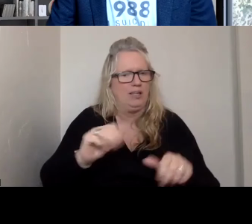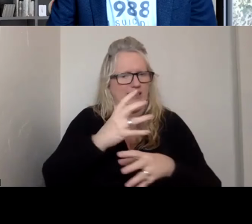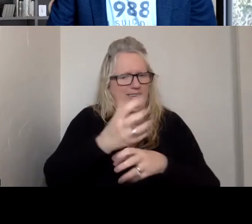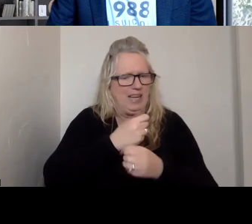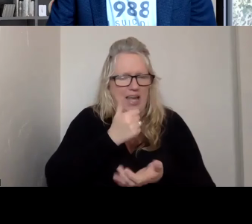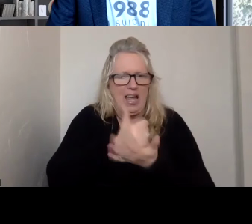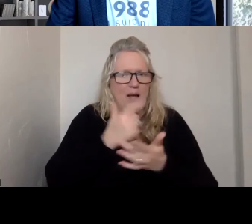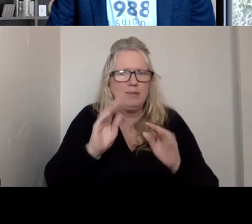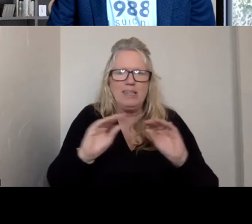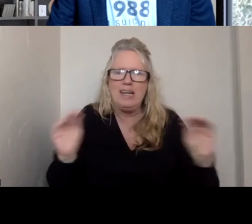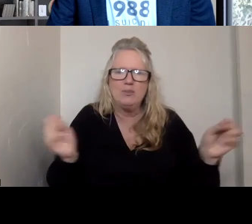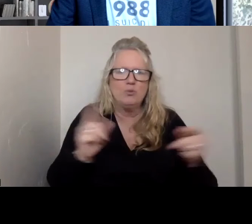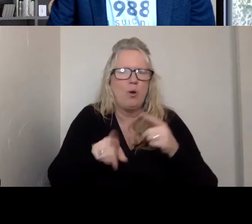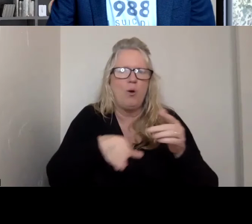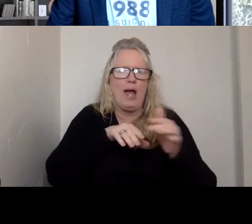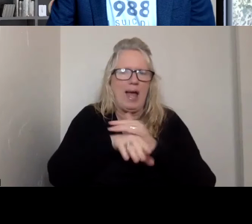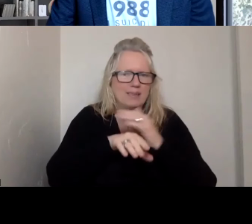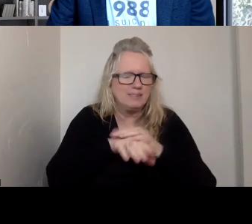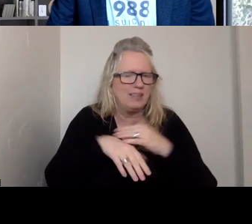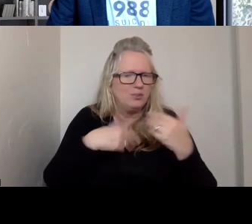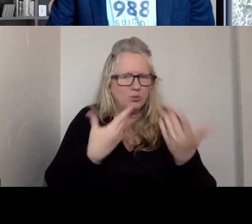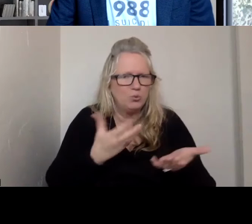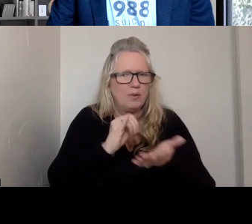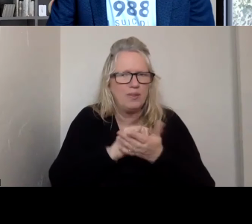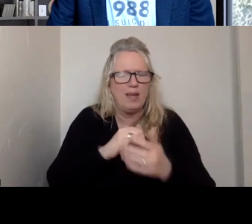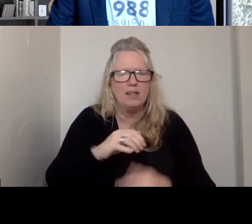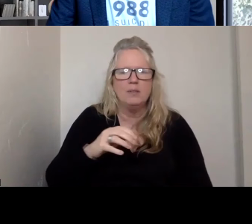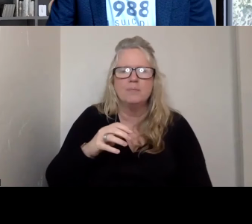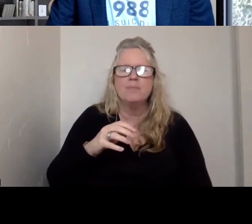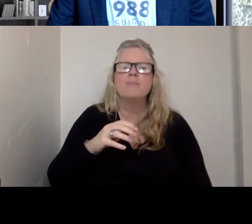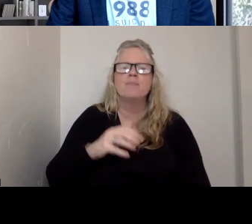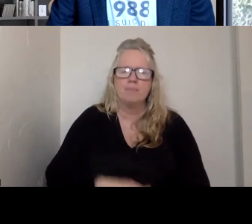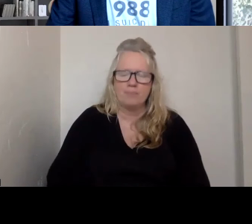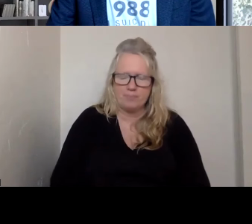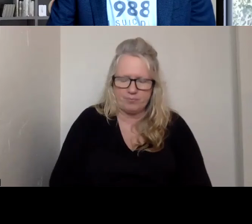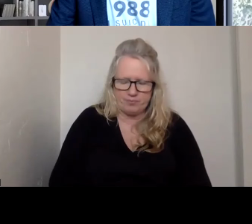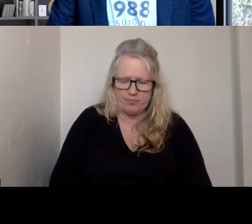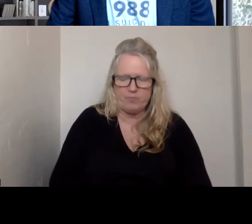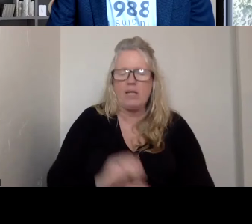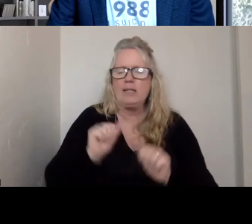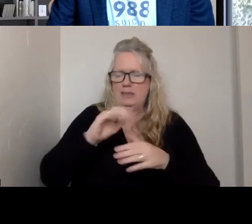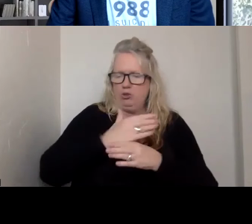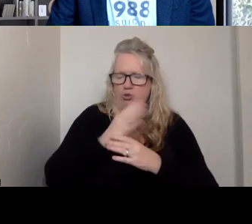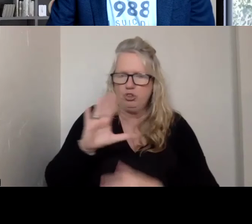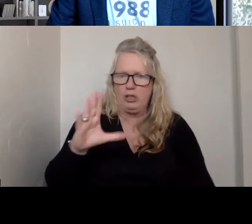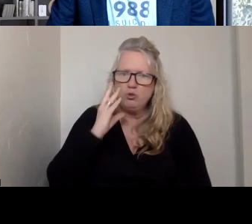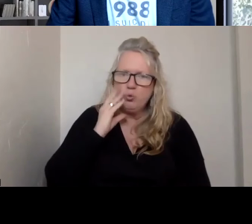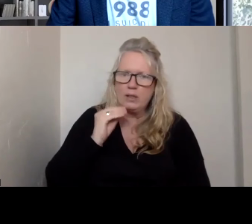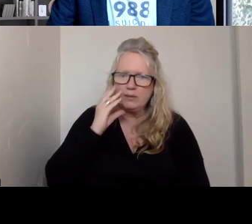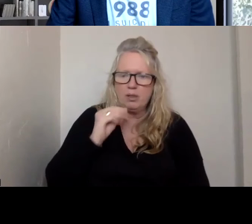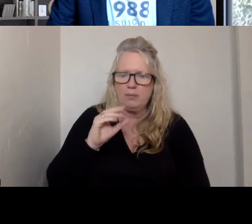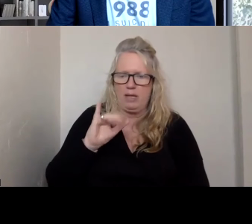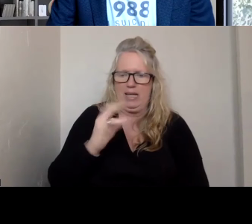ACCESS TO THAT. >>: CAN YOU SHARE YOUR EXPERIENCE AS INGRID'S MOTHER NAVIGATING